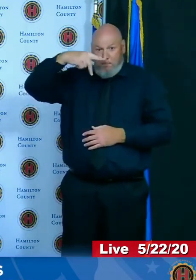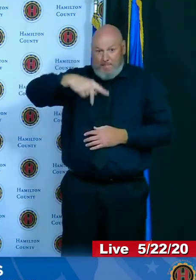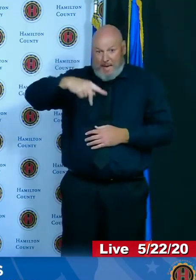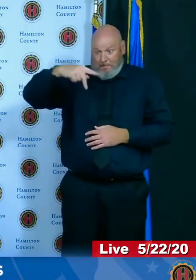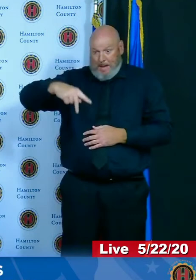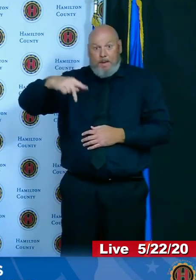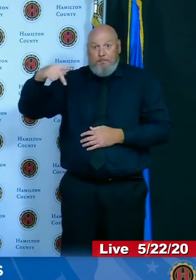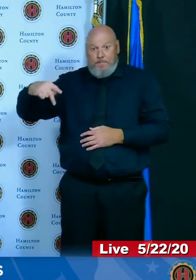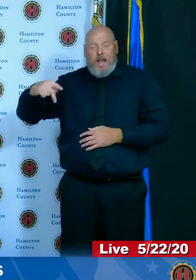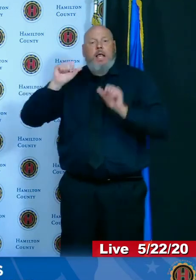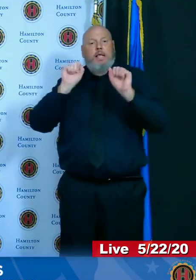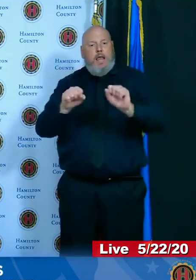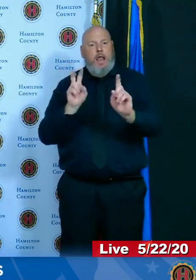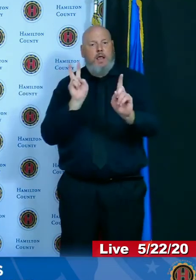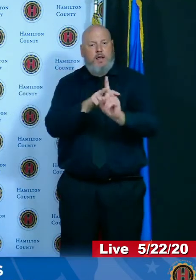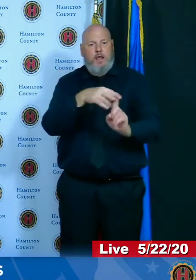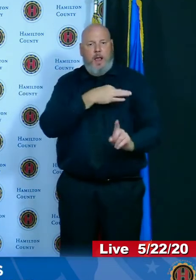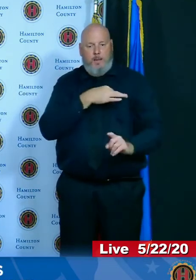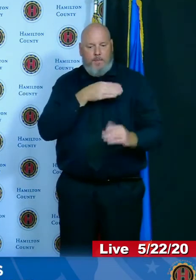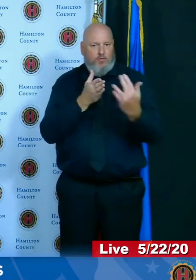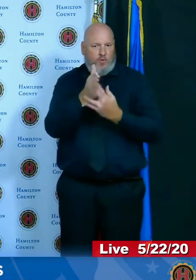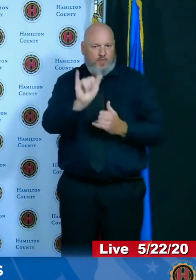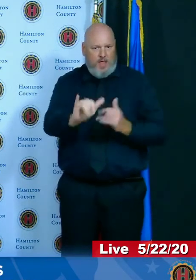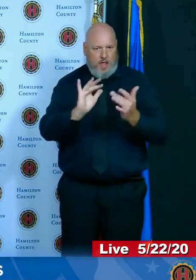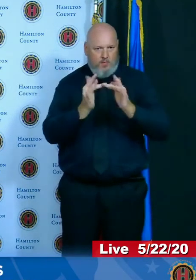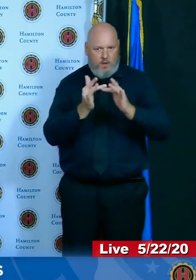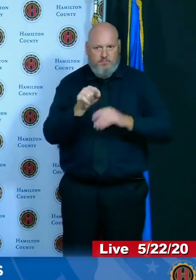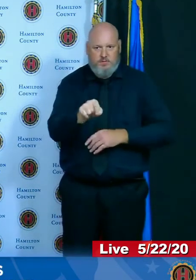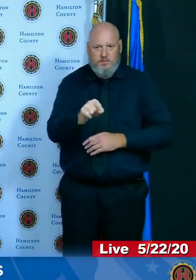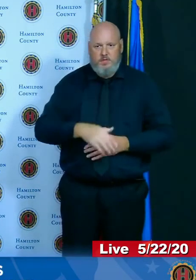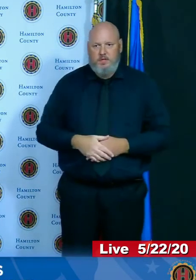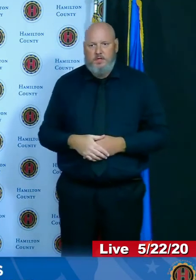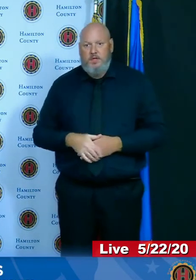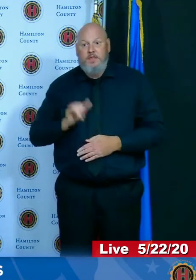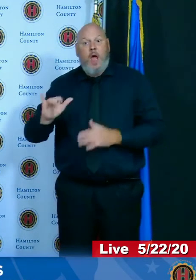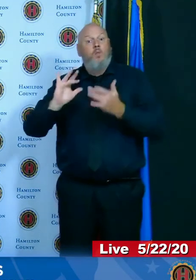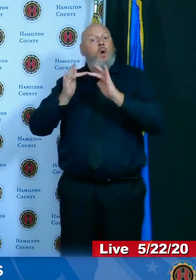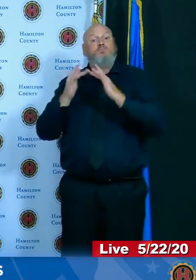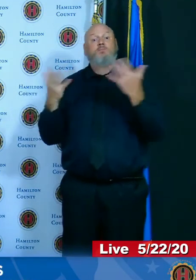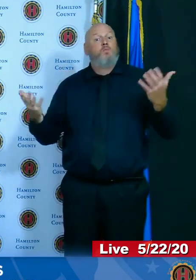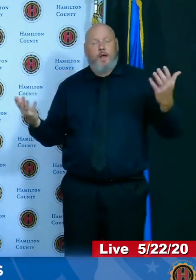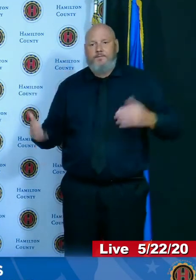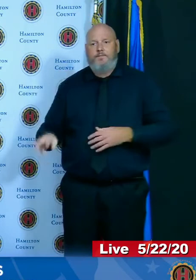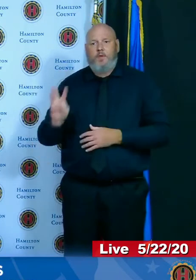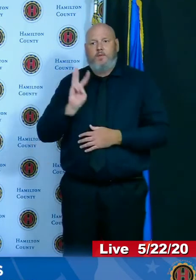page that's where you're going to find the information and the application so